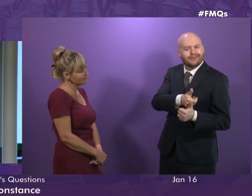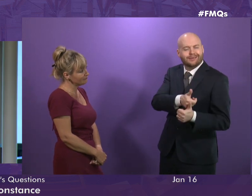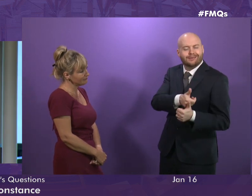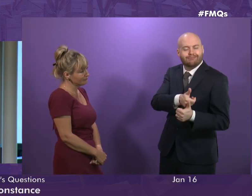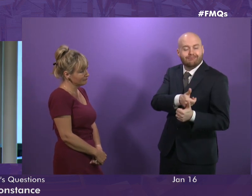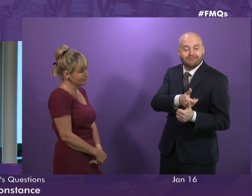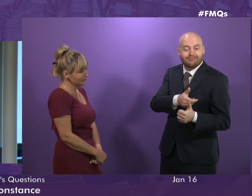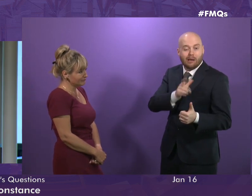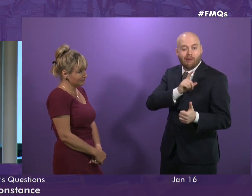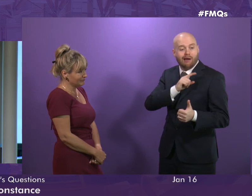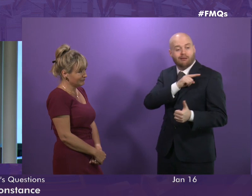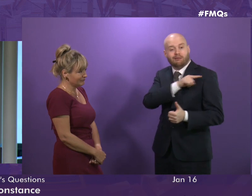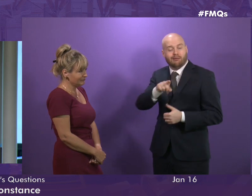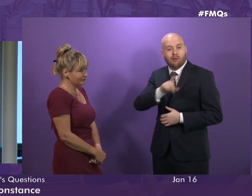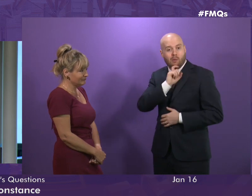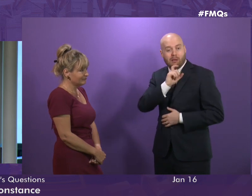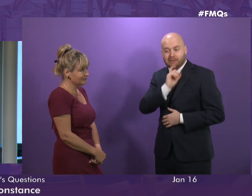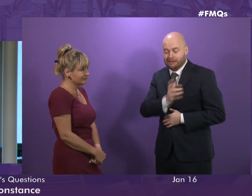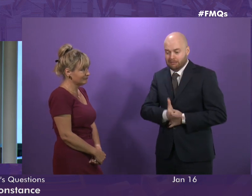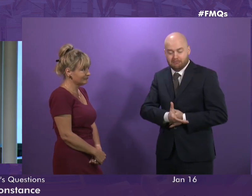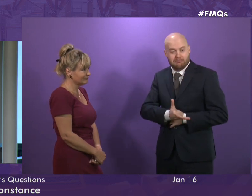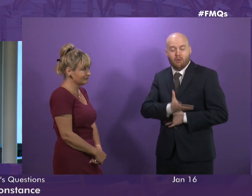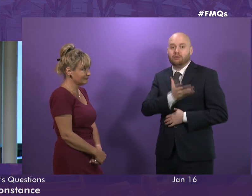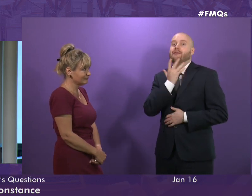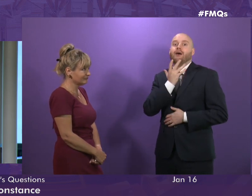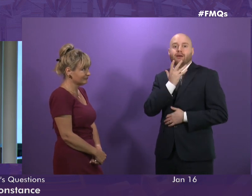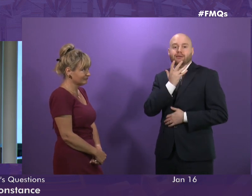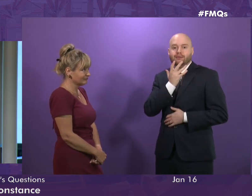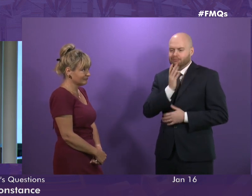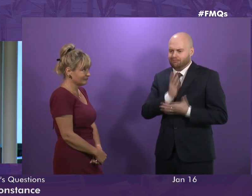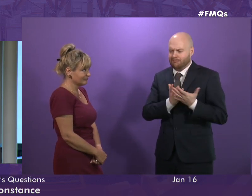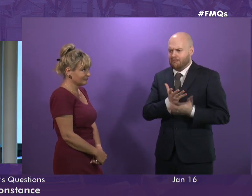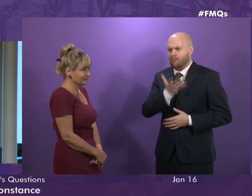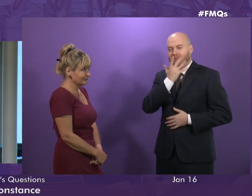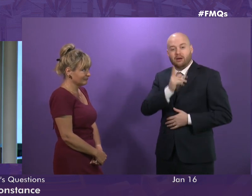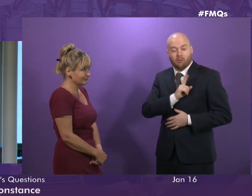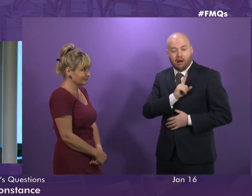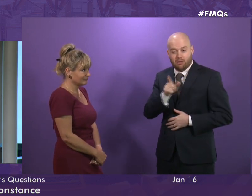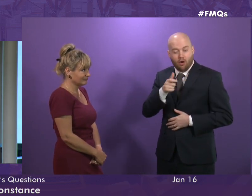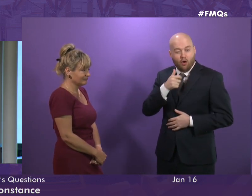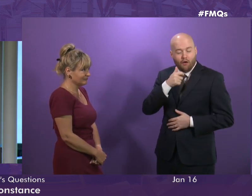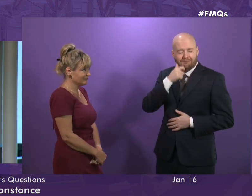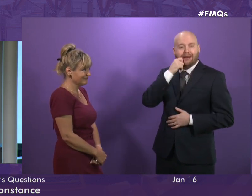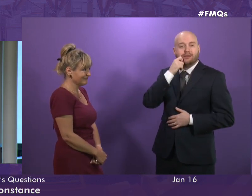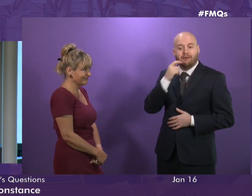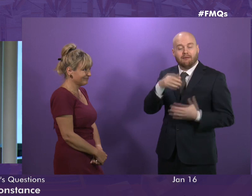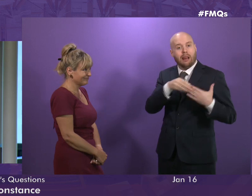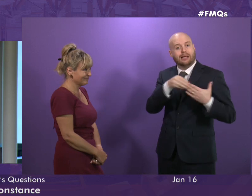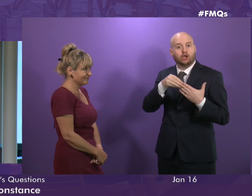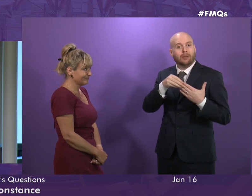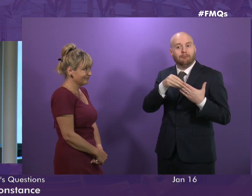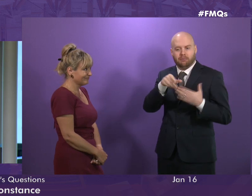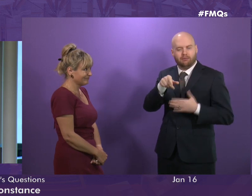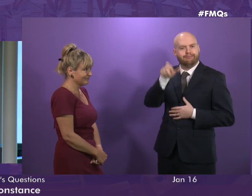by the ill-considered and frankly offensive leadership pitch by Labour’s Lisa Nandy,